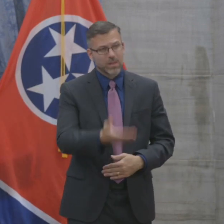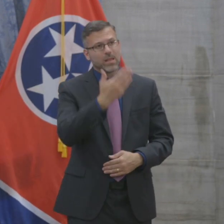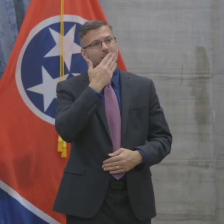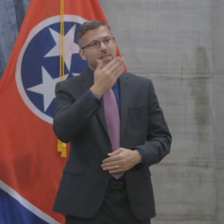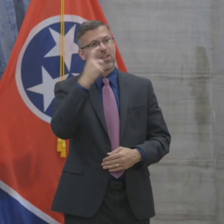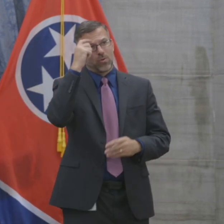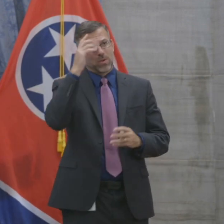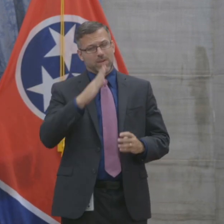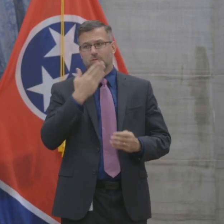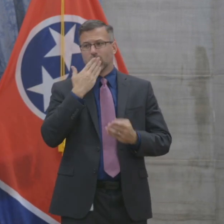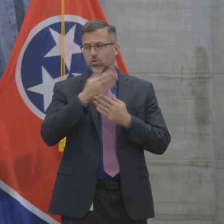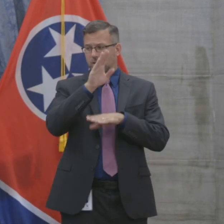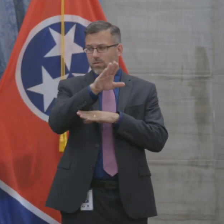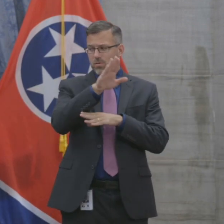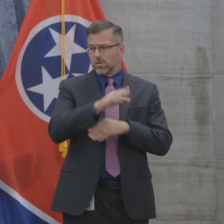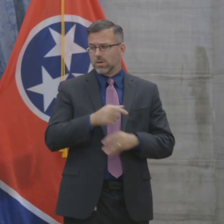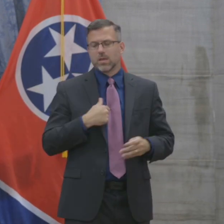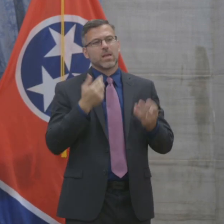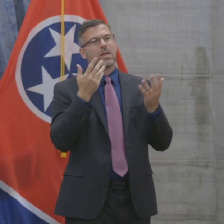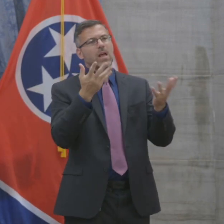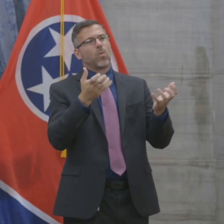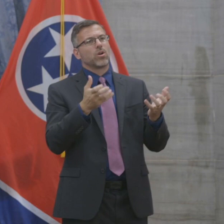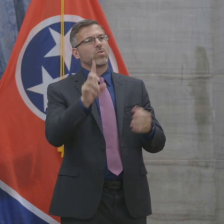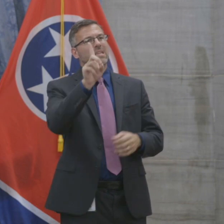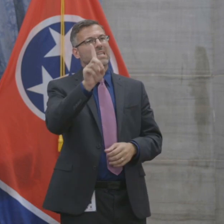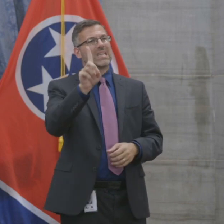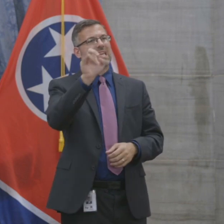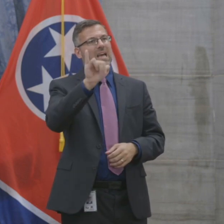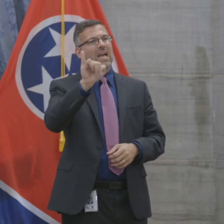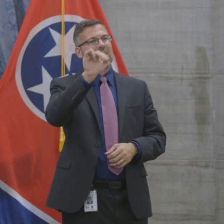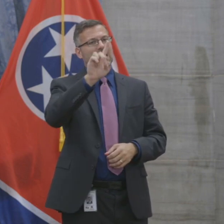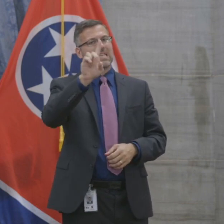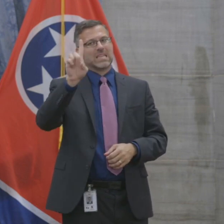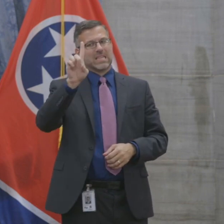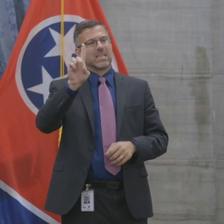or intellectual disabilities. And while COVID has -- it's been